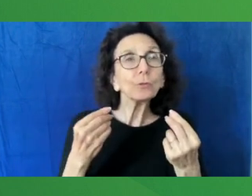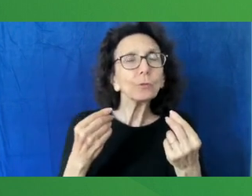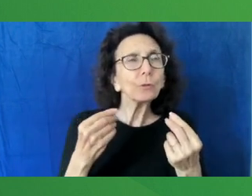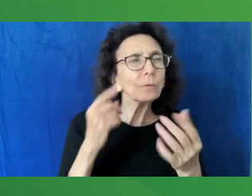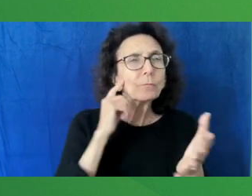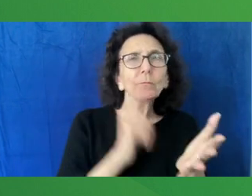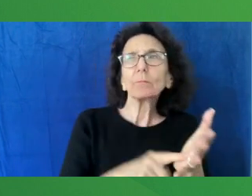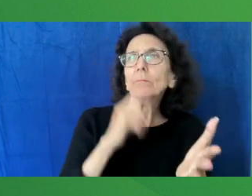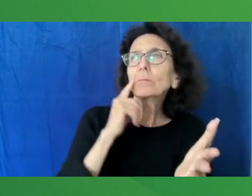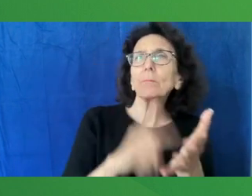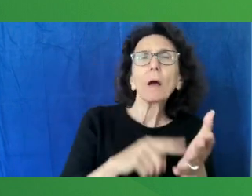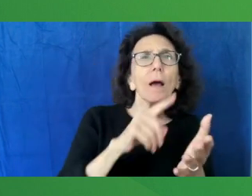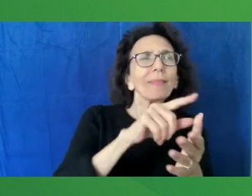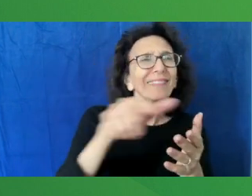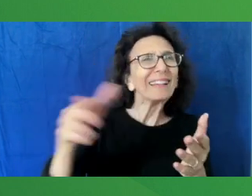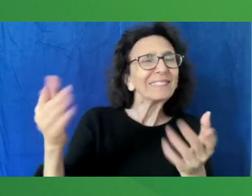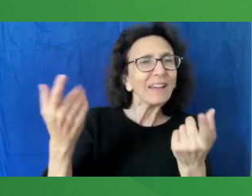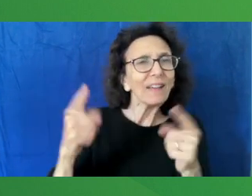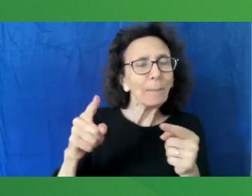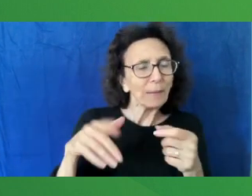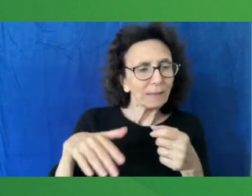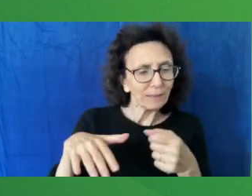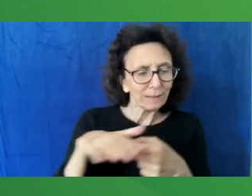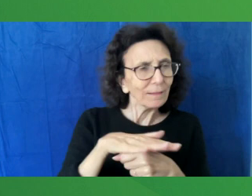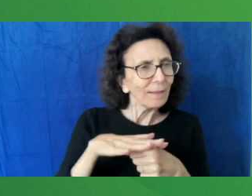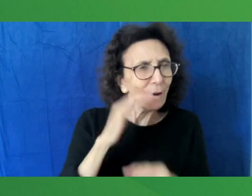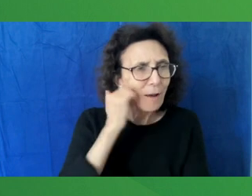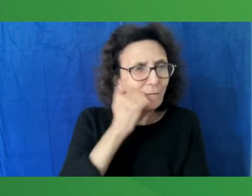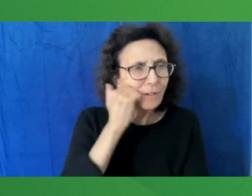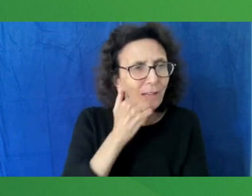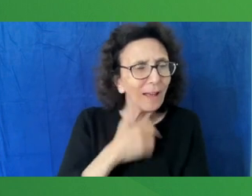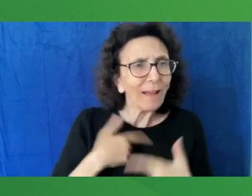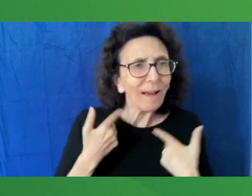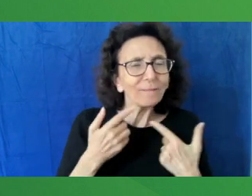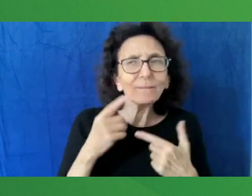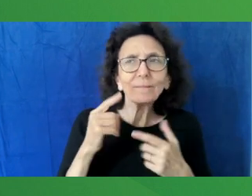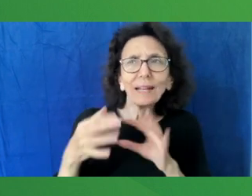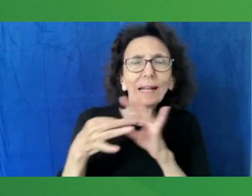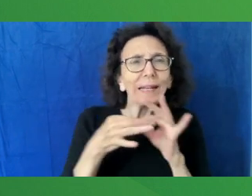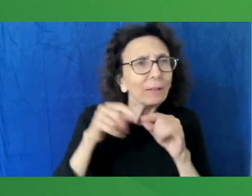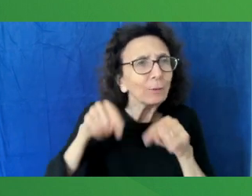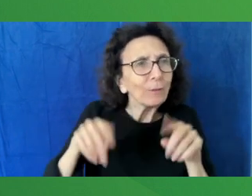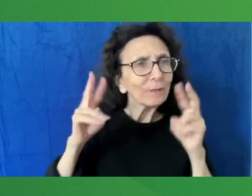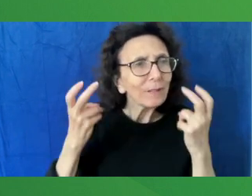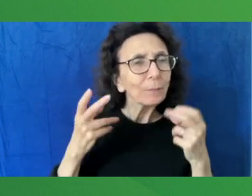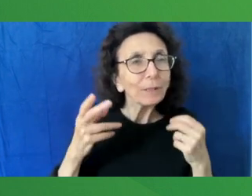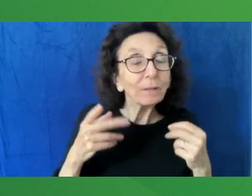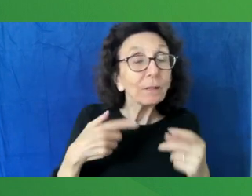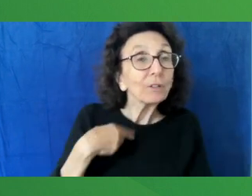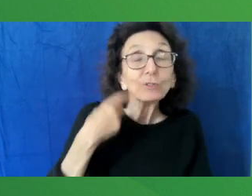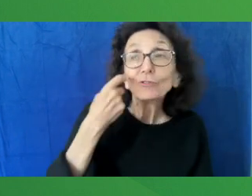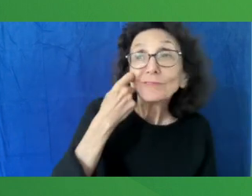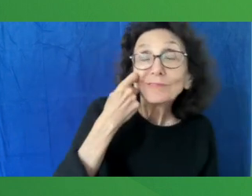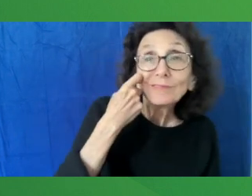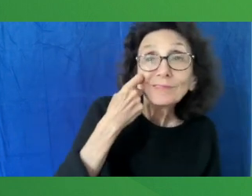things that they've seen in their everyday life. So they were just reading about really, really big fires.